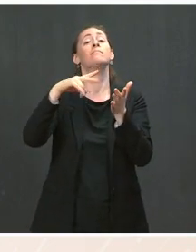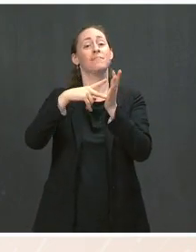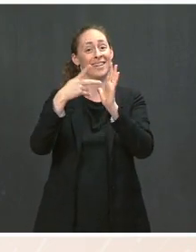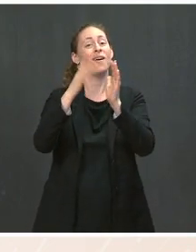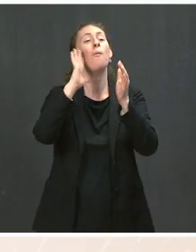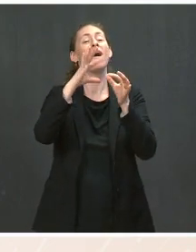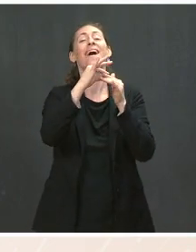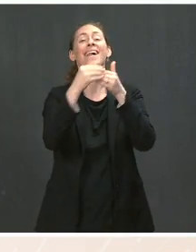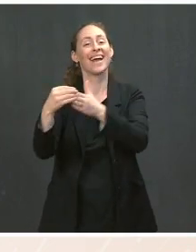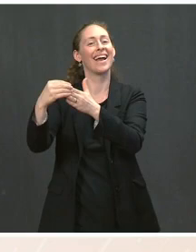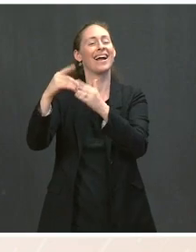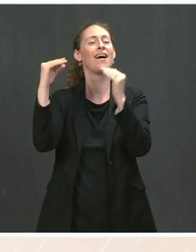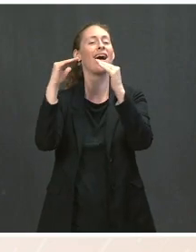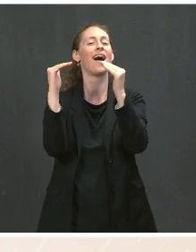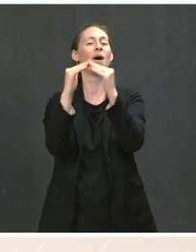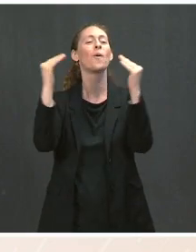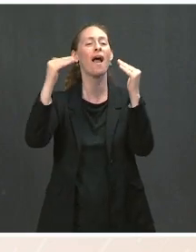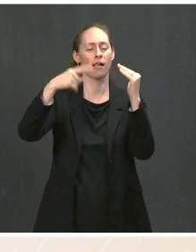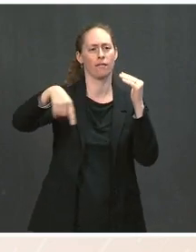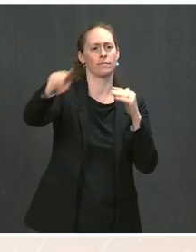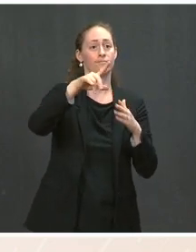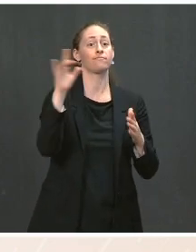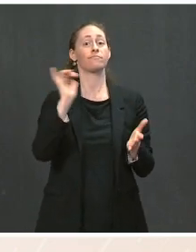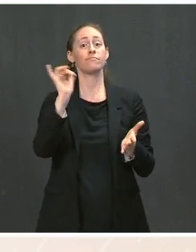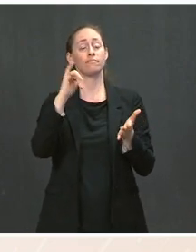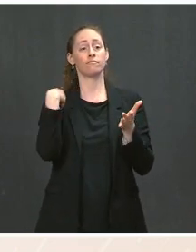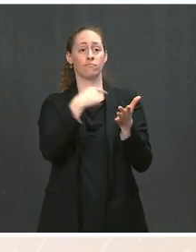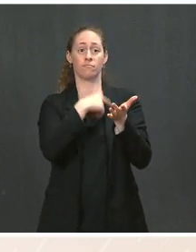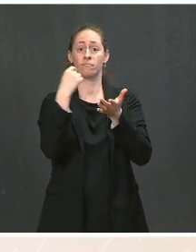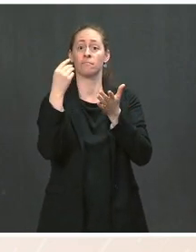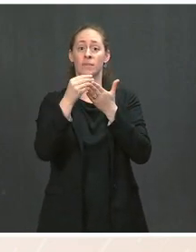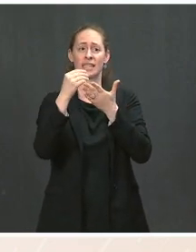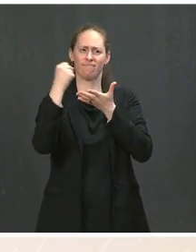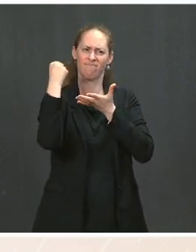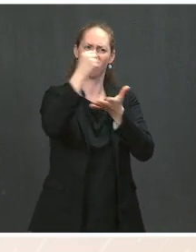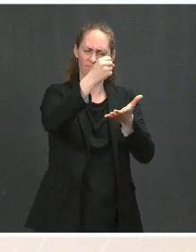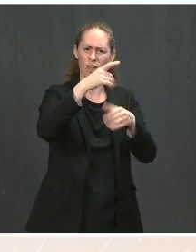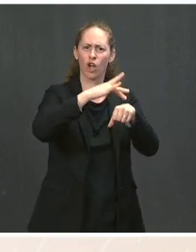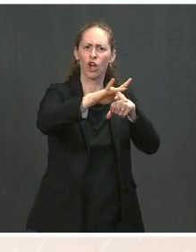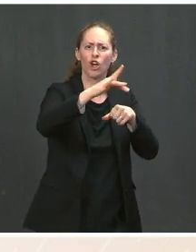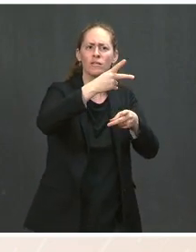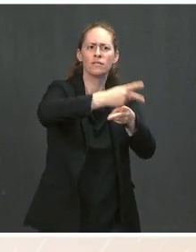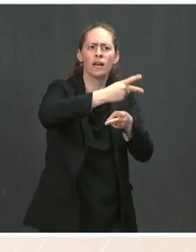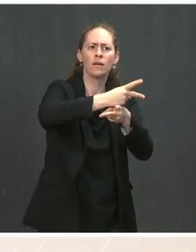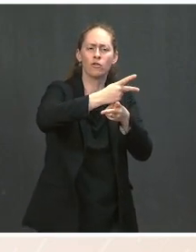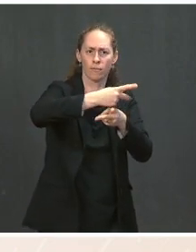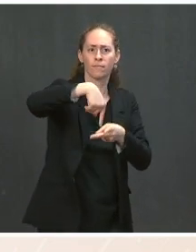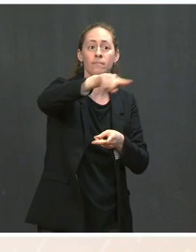and family child care providers keep their doors open and make sure every state has a strong child care system